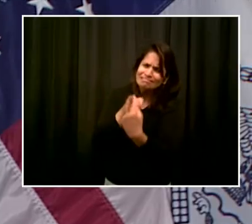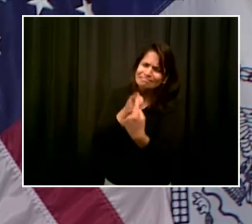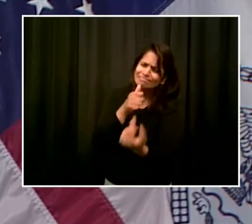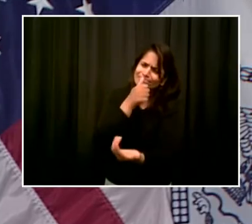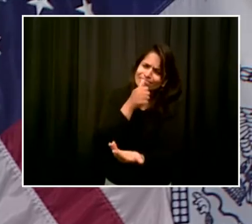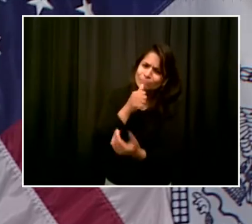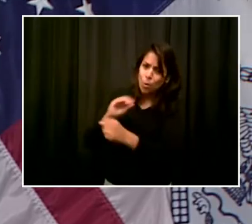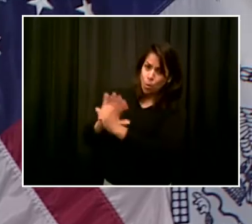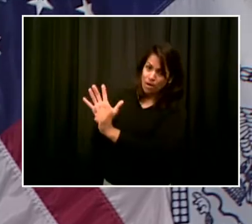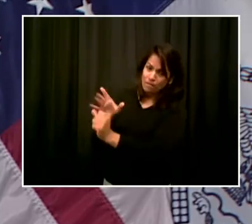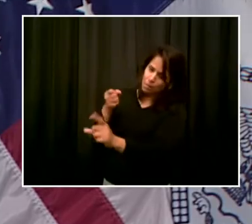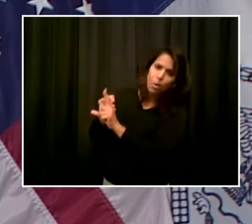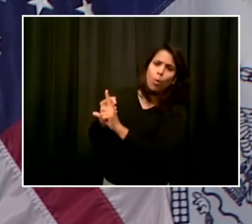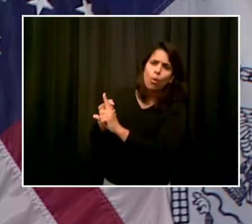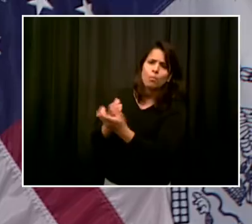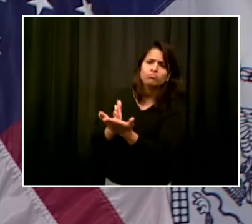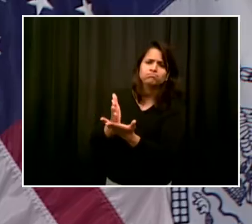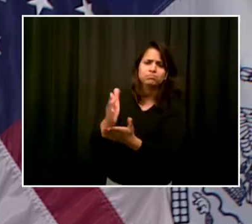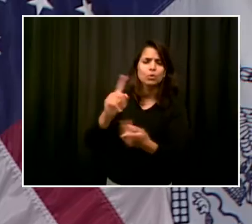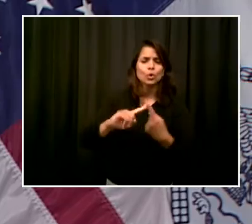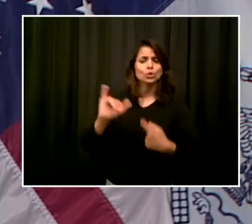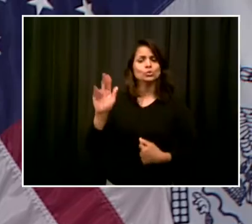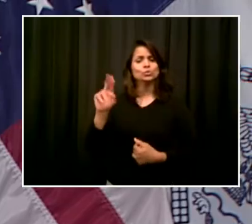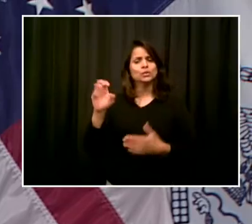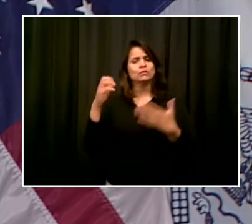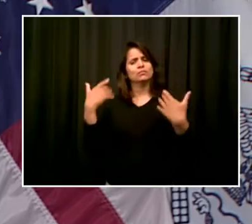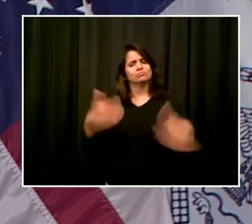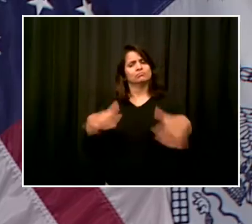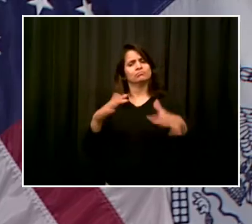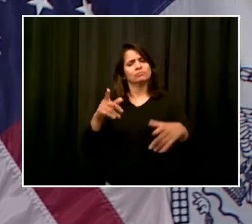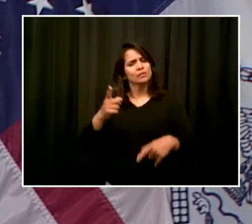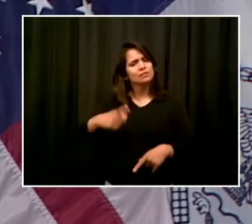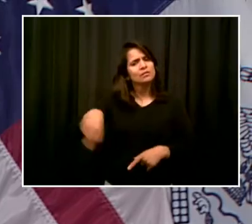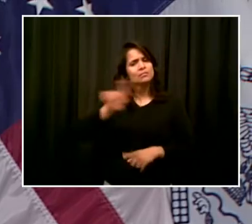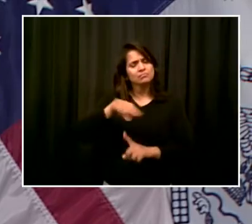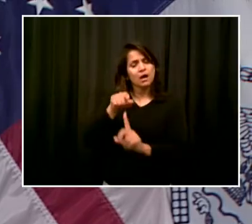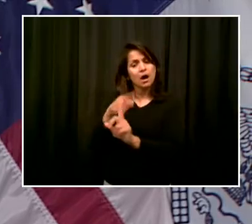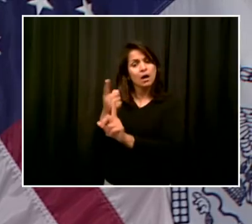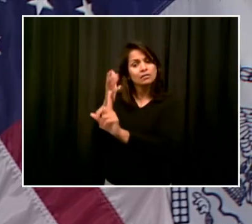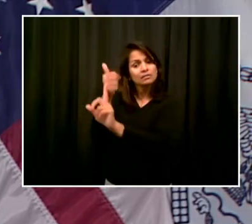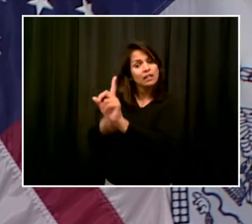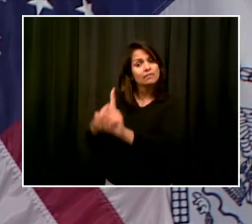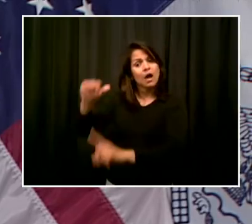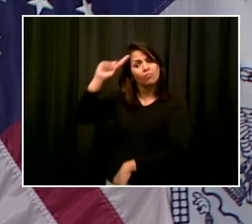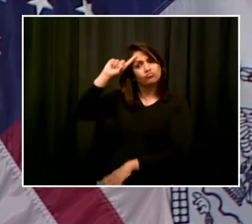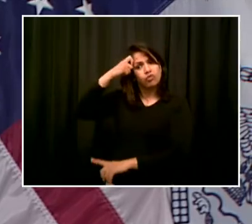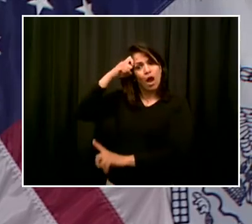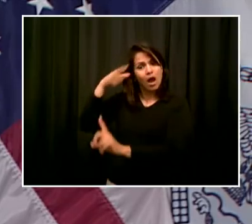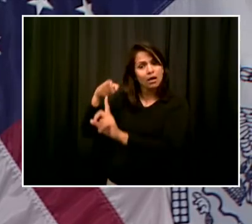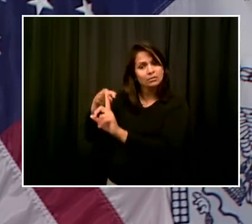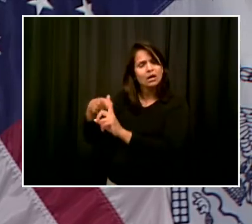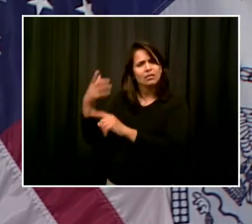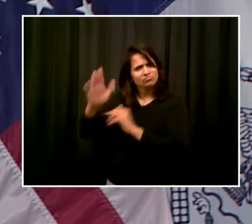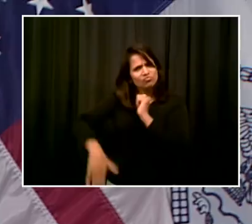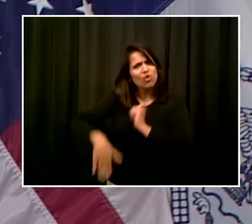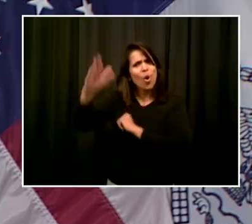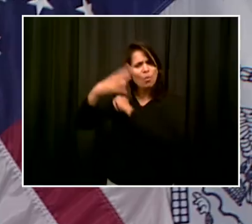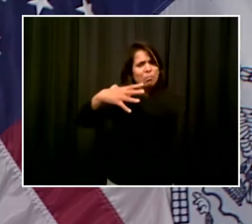BE TENHRGHOU. TO HEAV A WOMAN WHO CAME UP